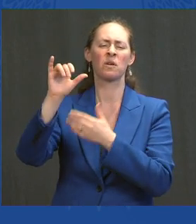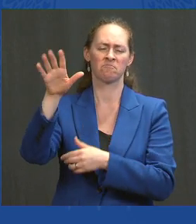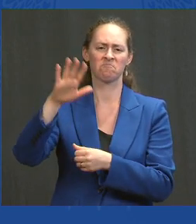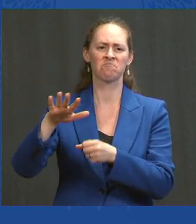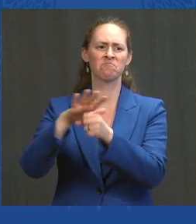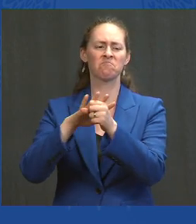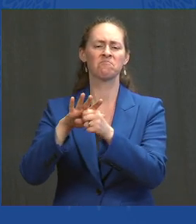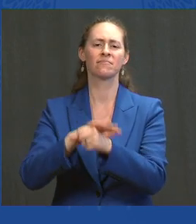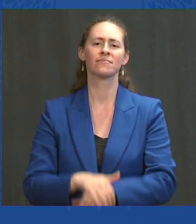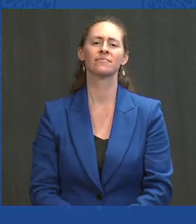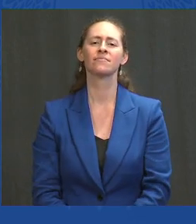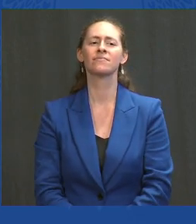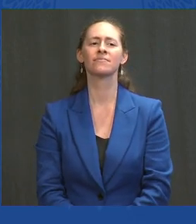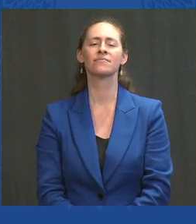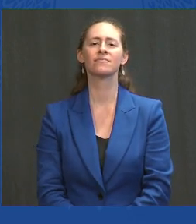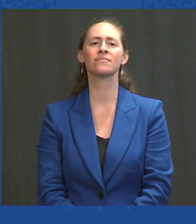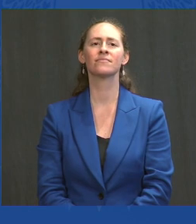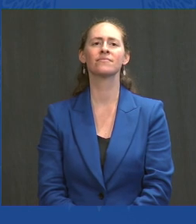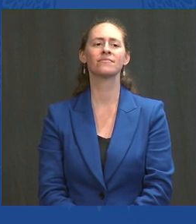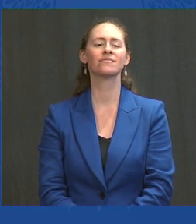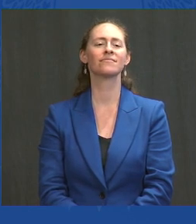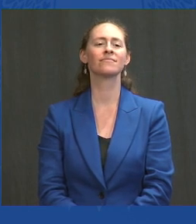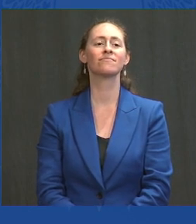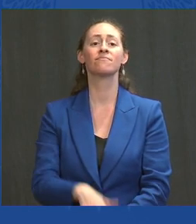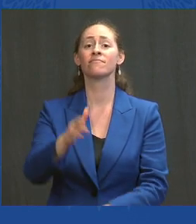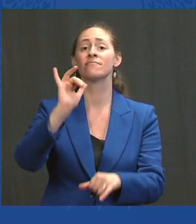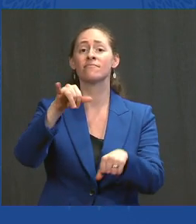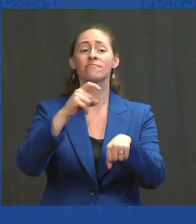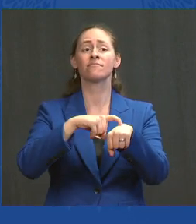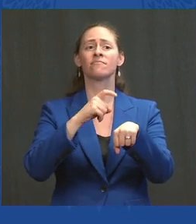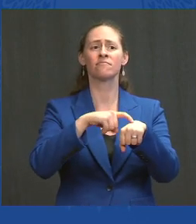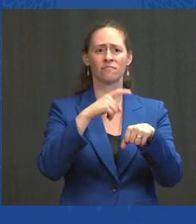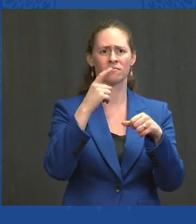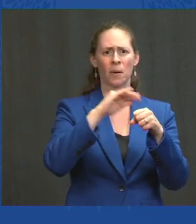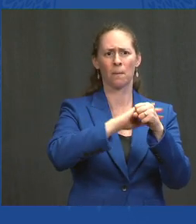to help patients fight for their lives and to keep her fellow nurses safe.